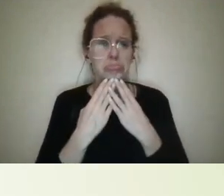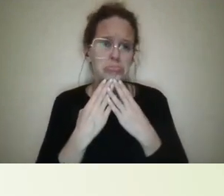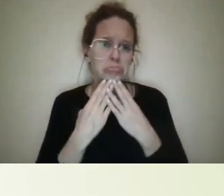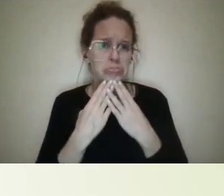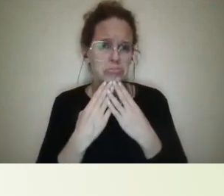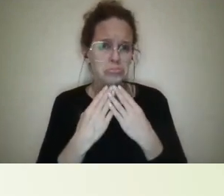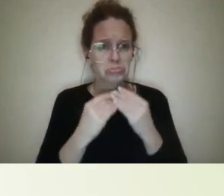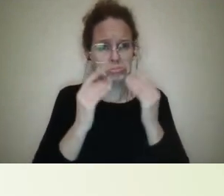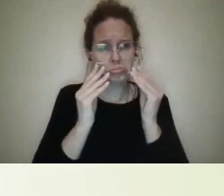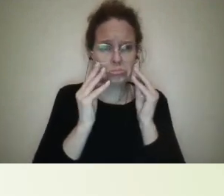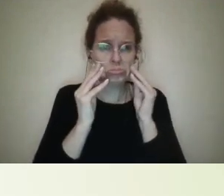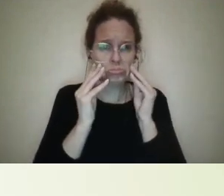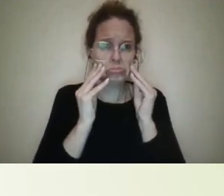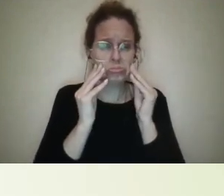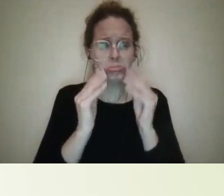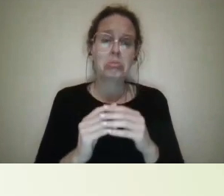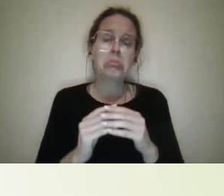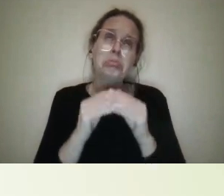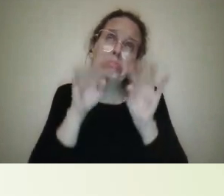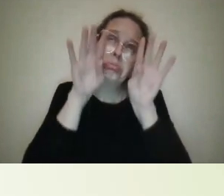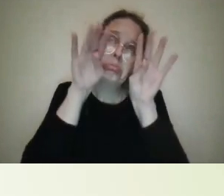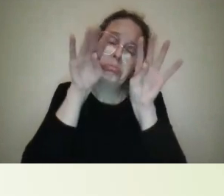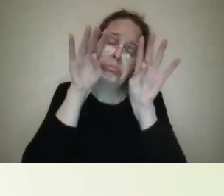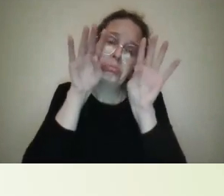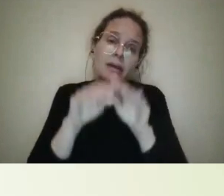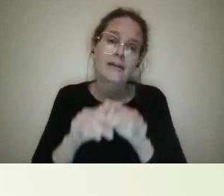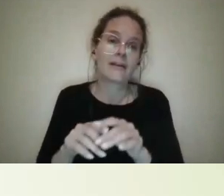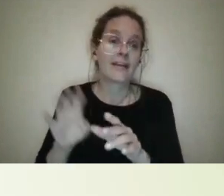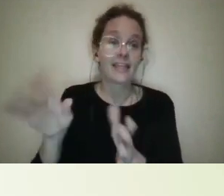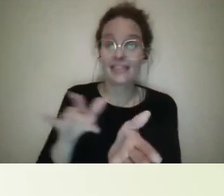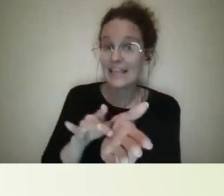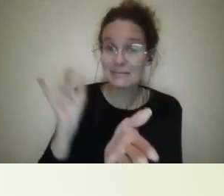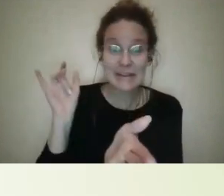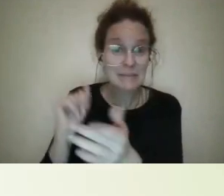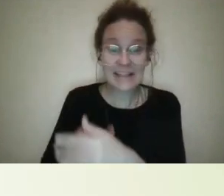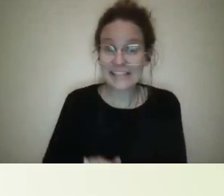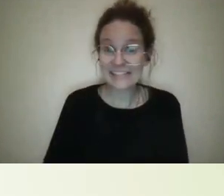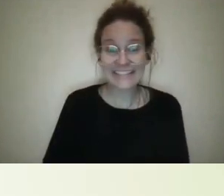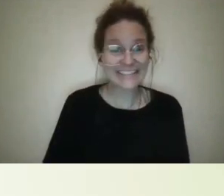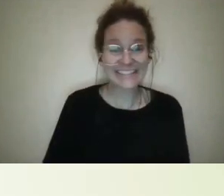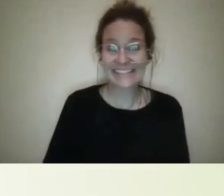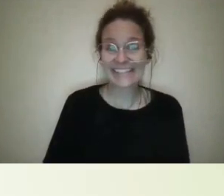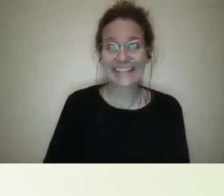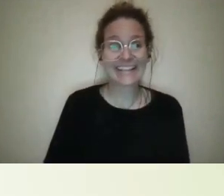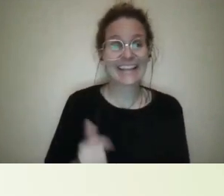when they're upset. They're just manipulating you, okay? They're tugging your heartstrings.